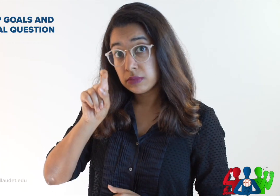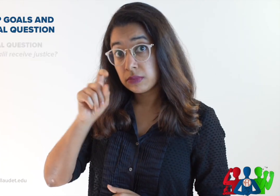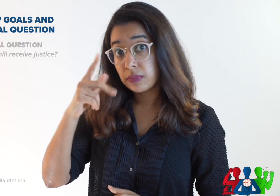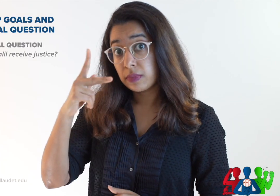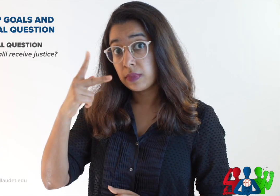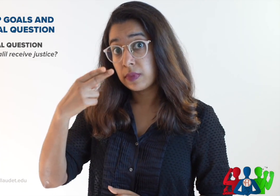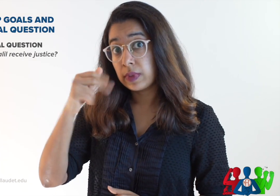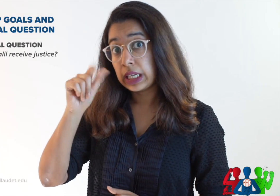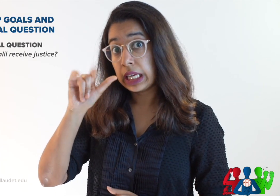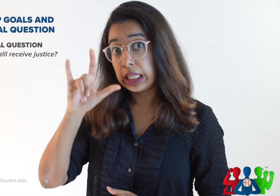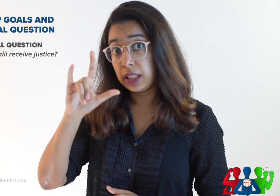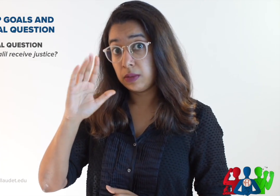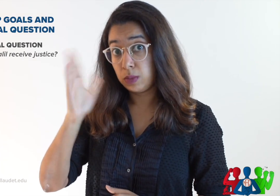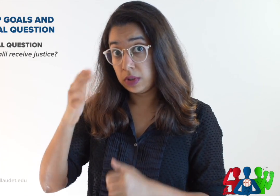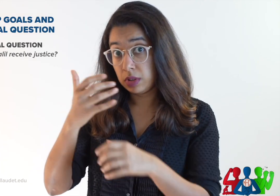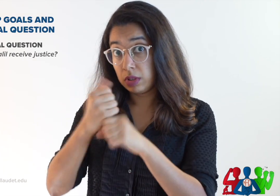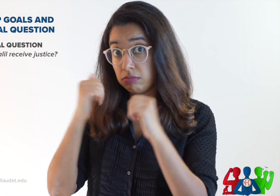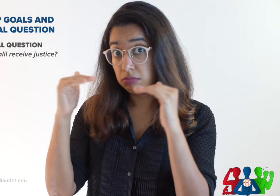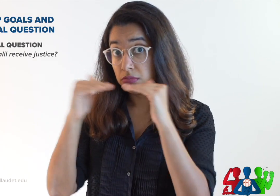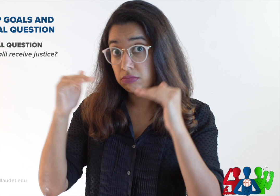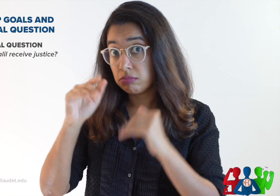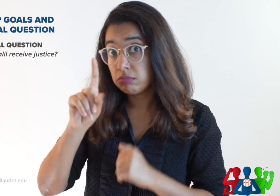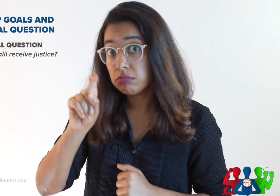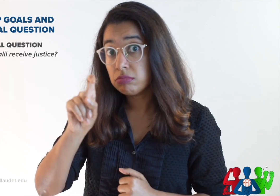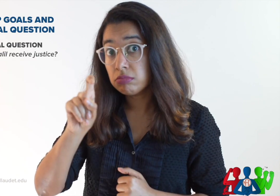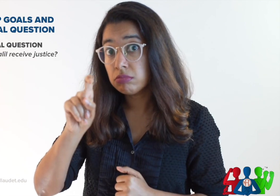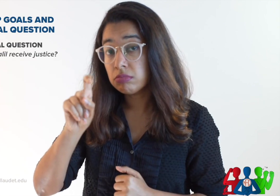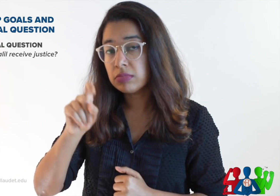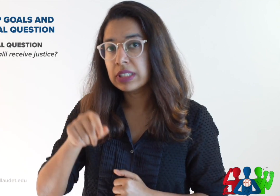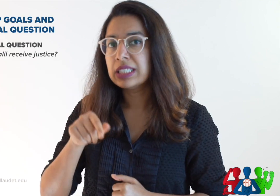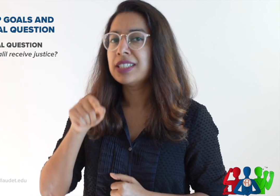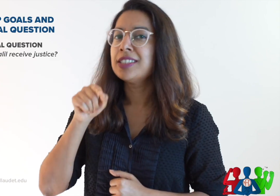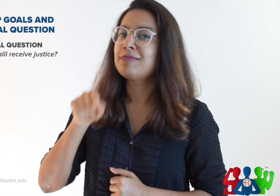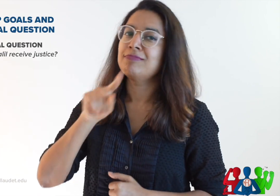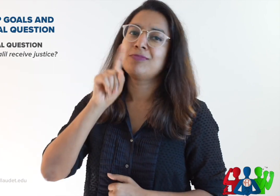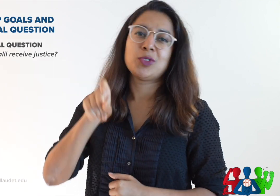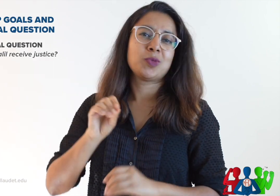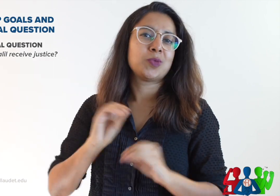This relates to our essential question, which would be, would Khalil receive justice?